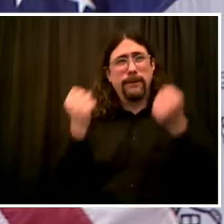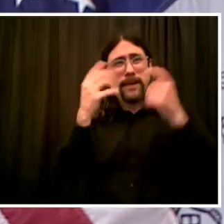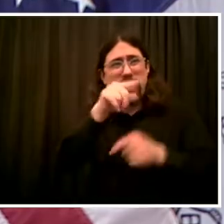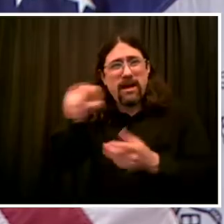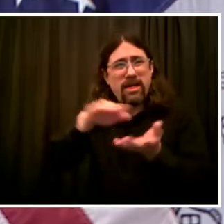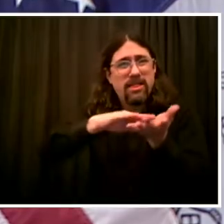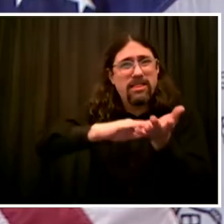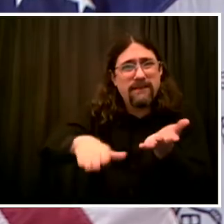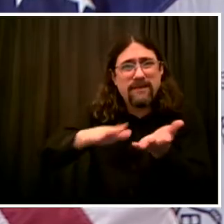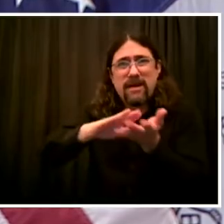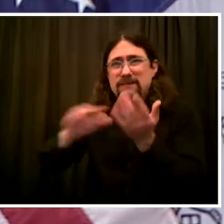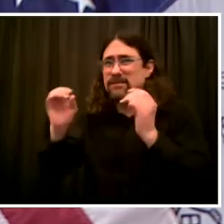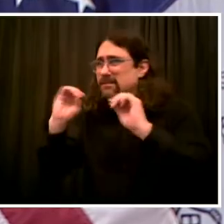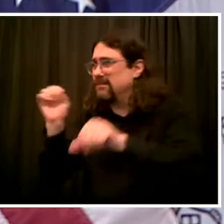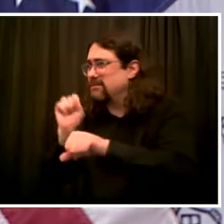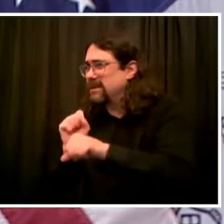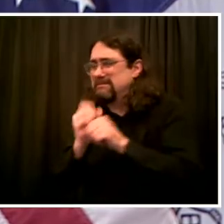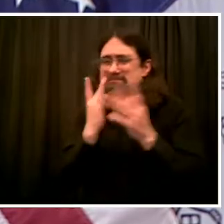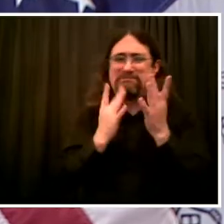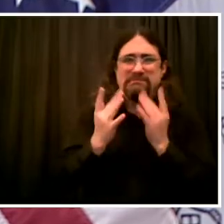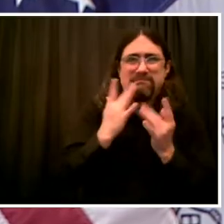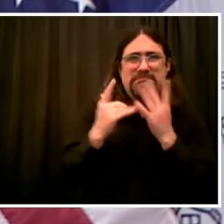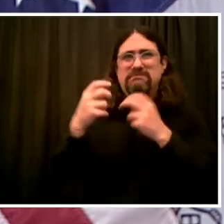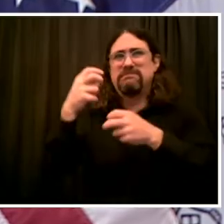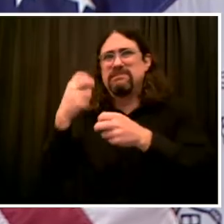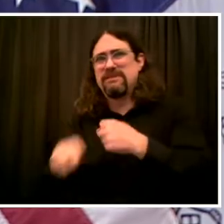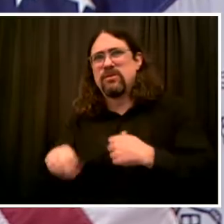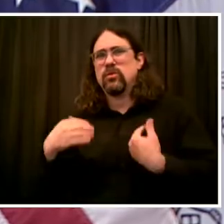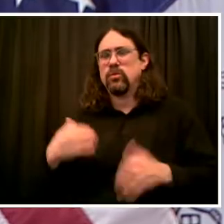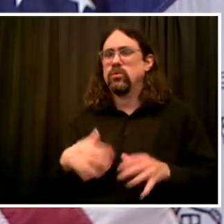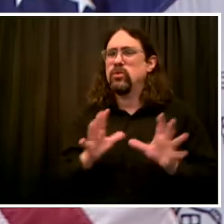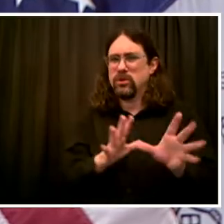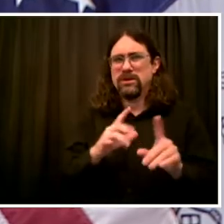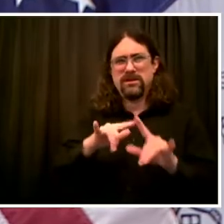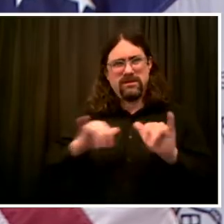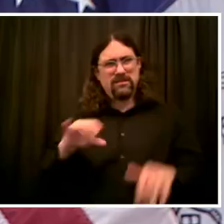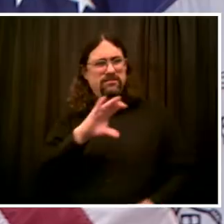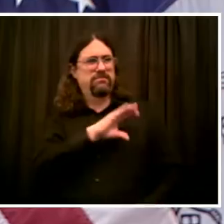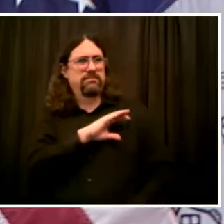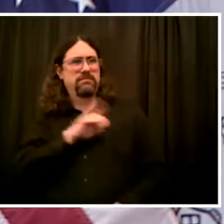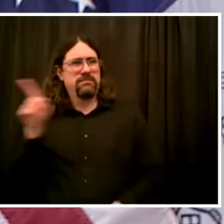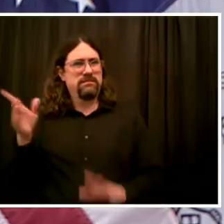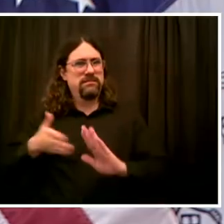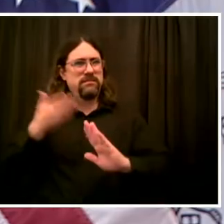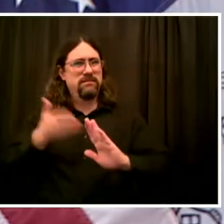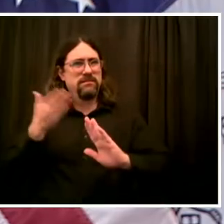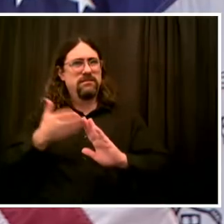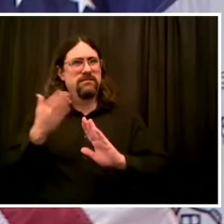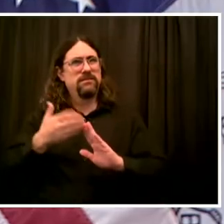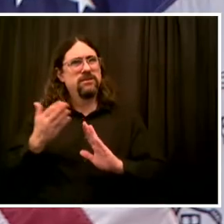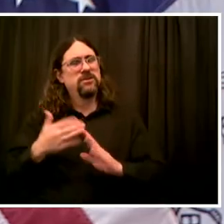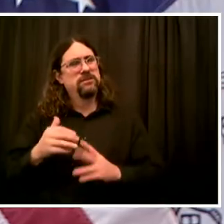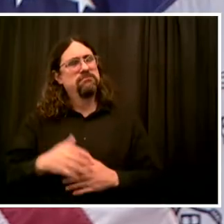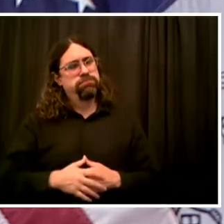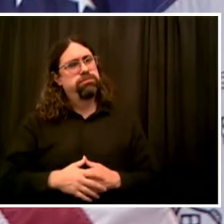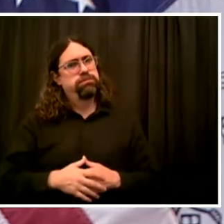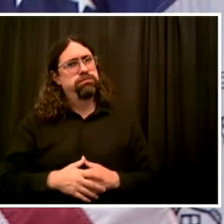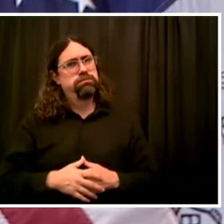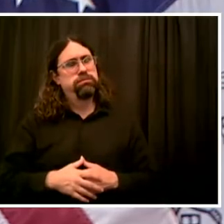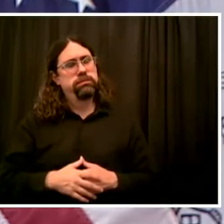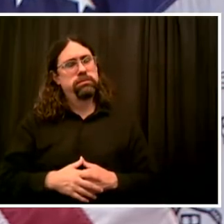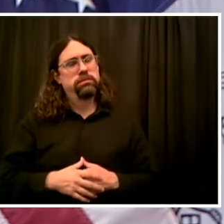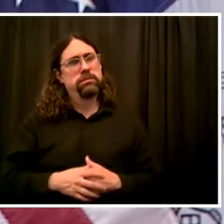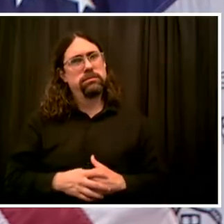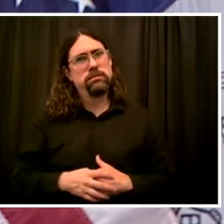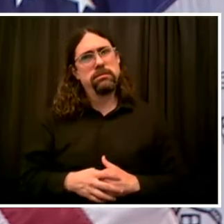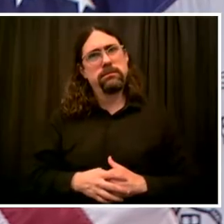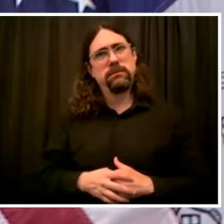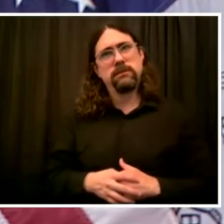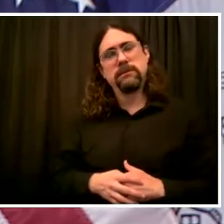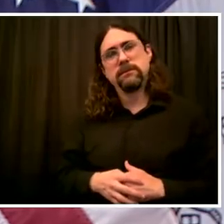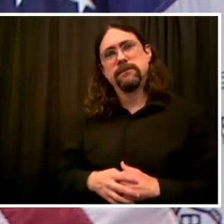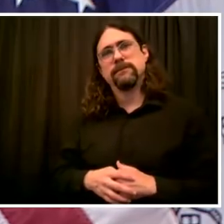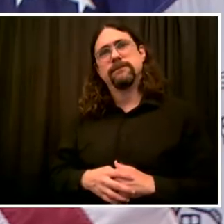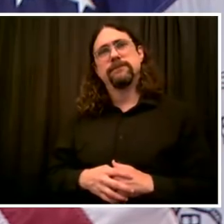THESE CHANGES.